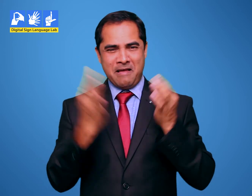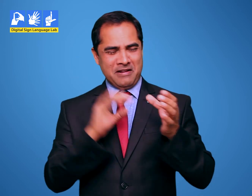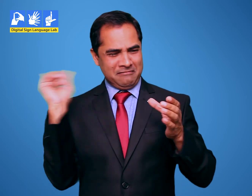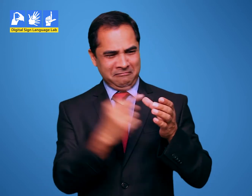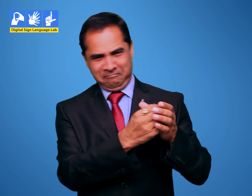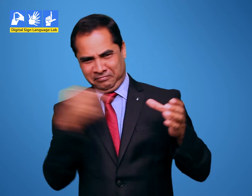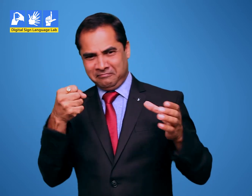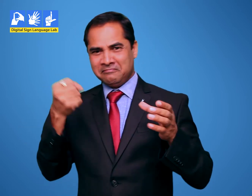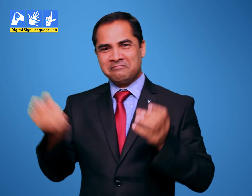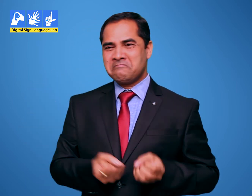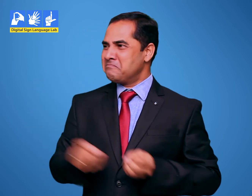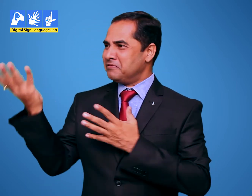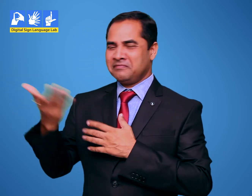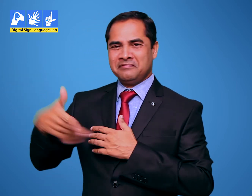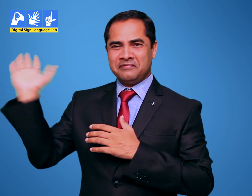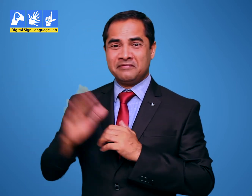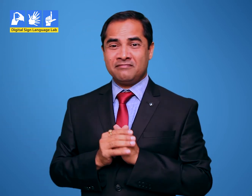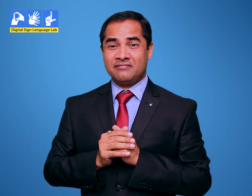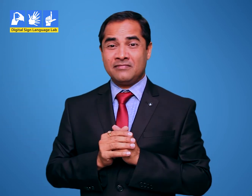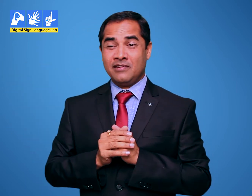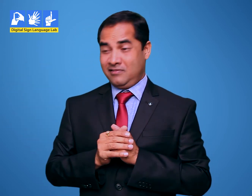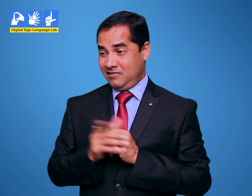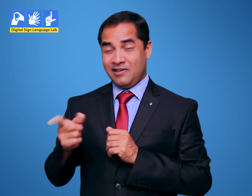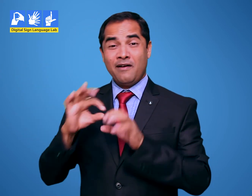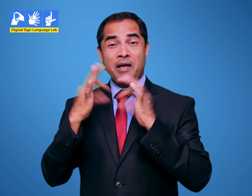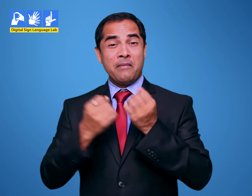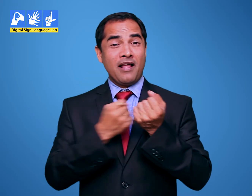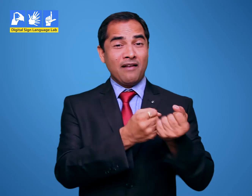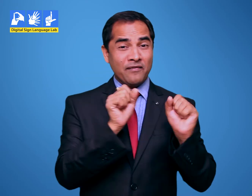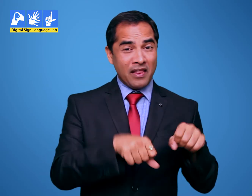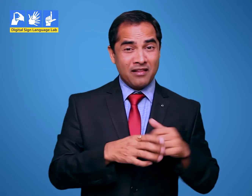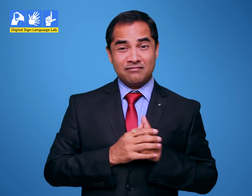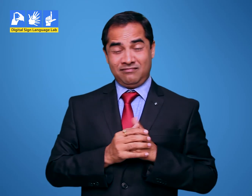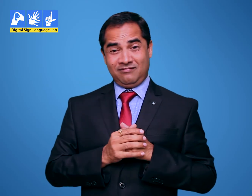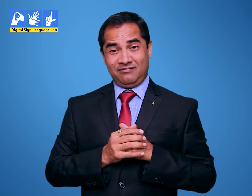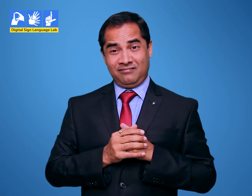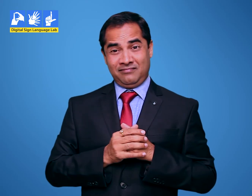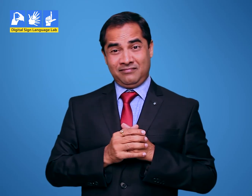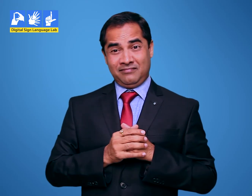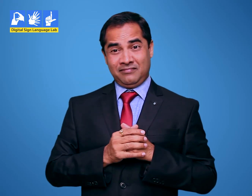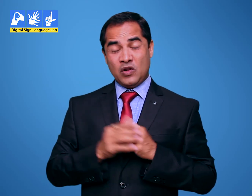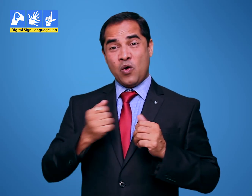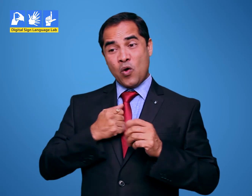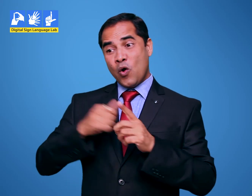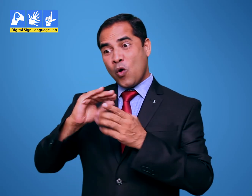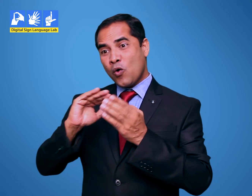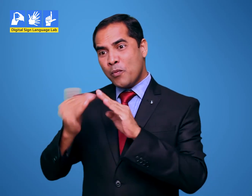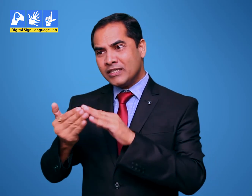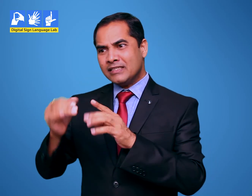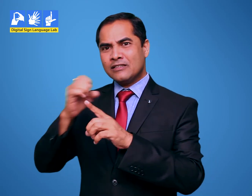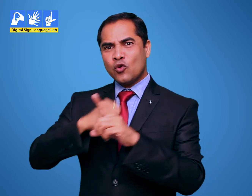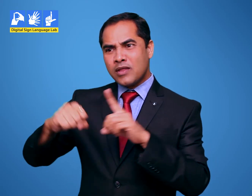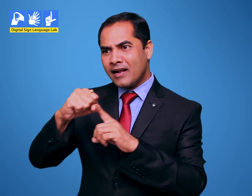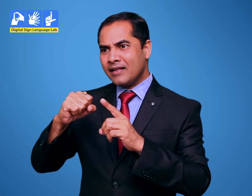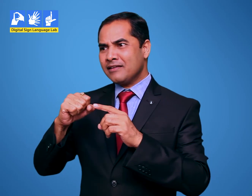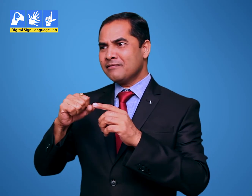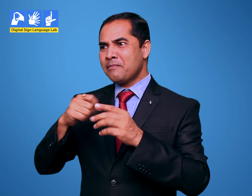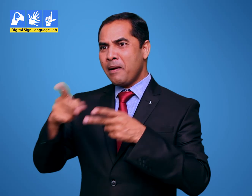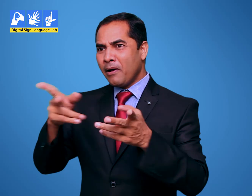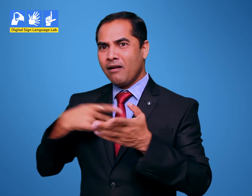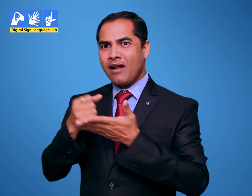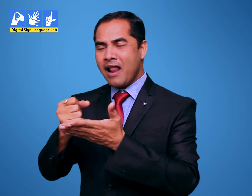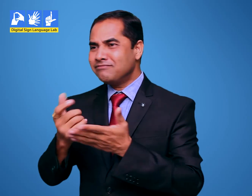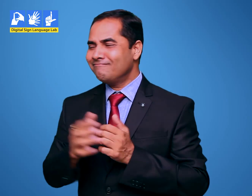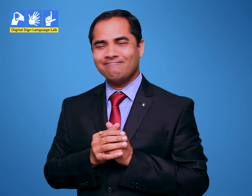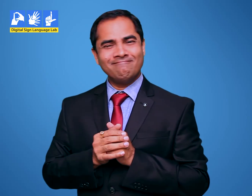ripped from his family and his home and was forced to live life apart,